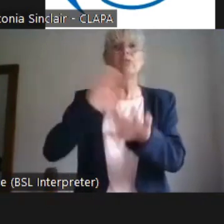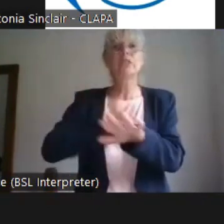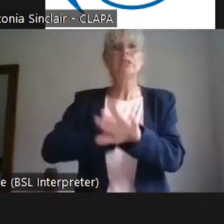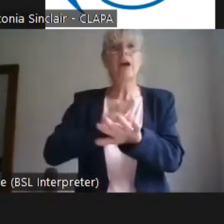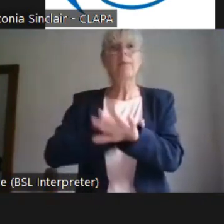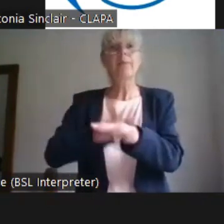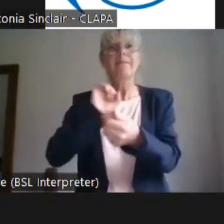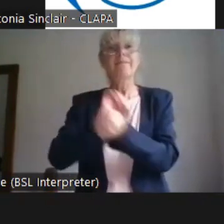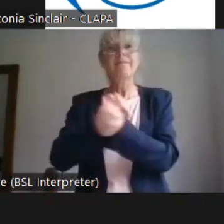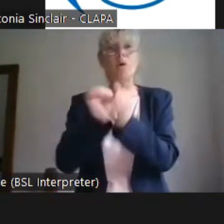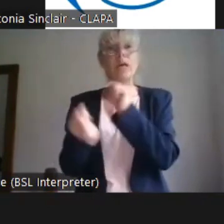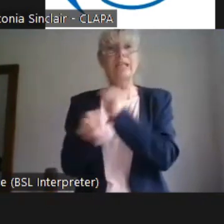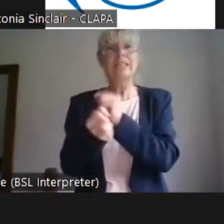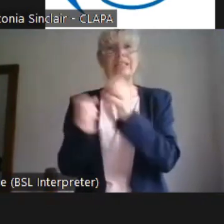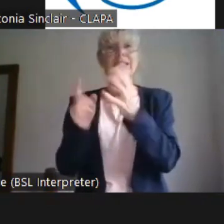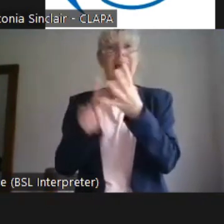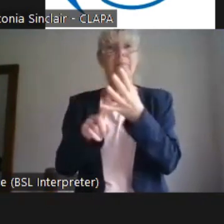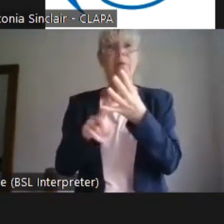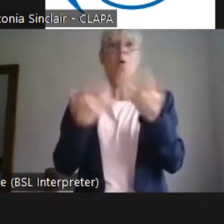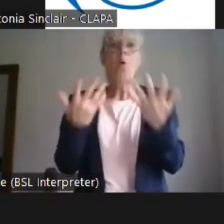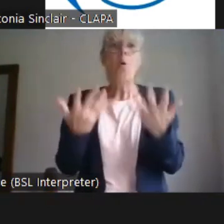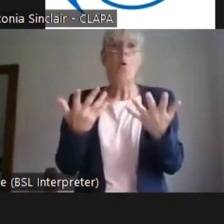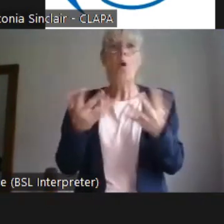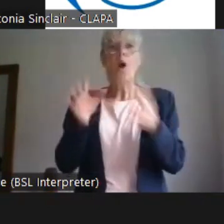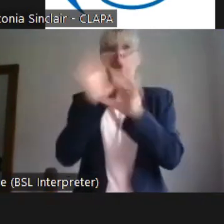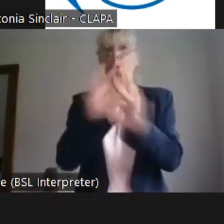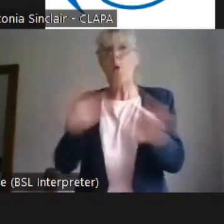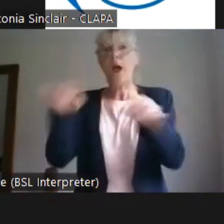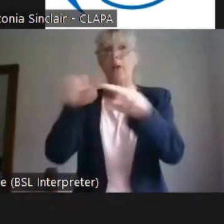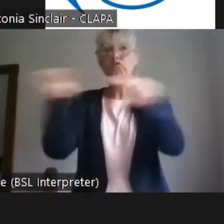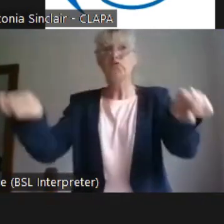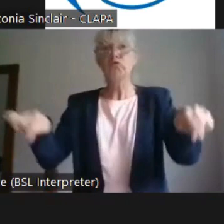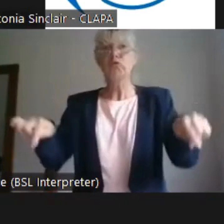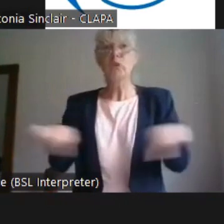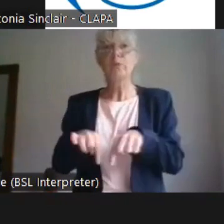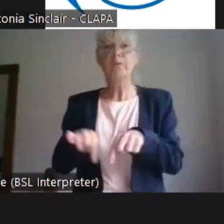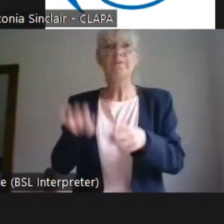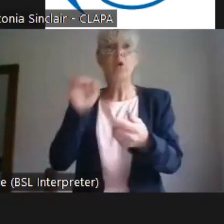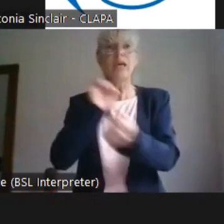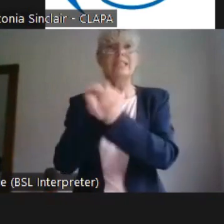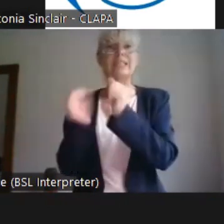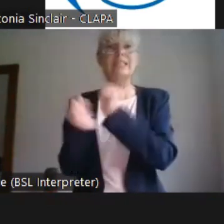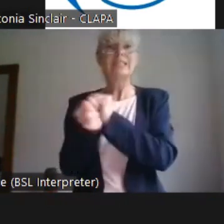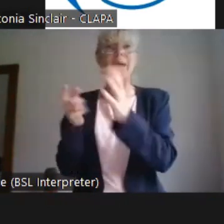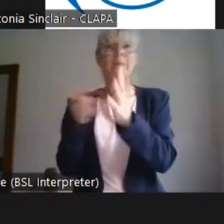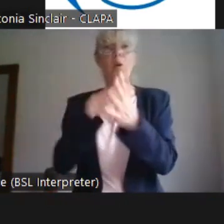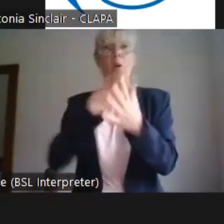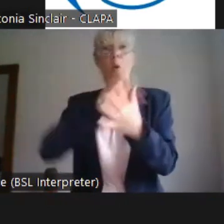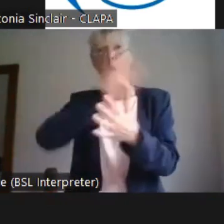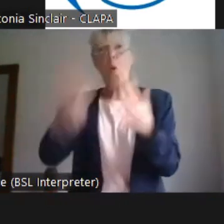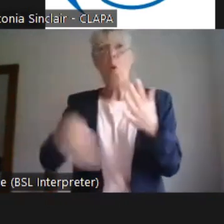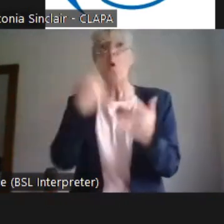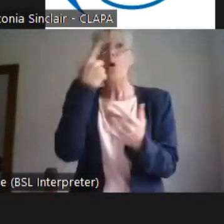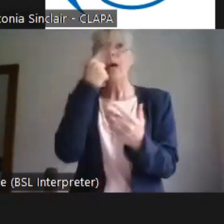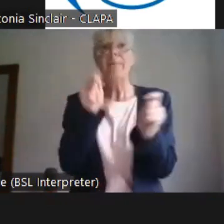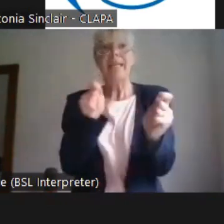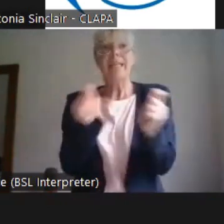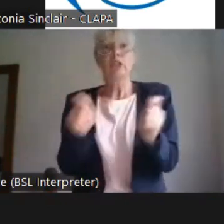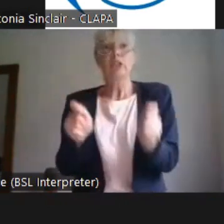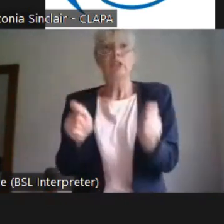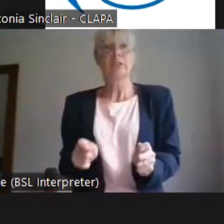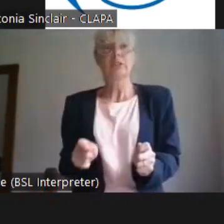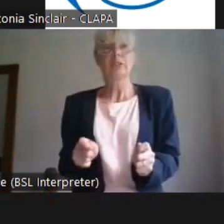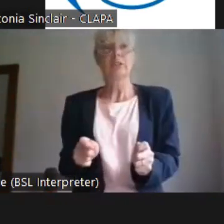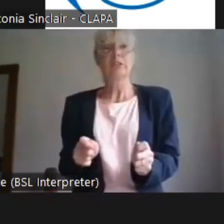exam in quiet rooms so all of these things can be adjusted for and um helps the child immensely